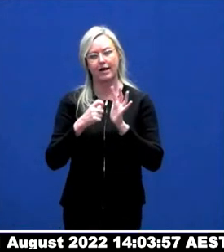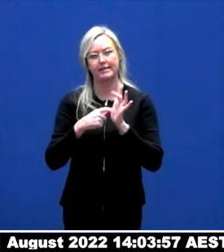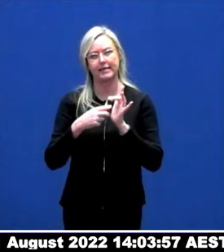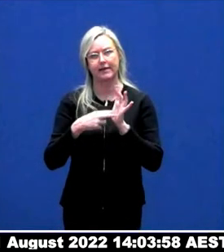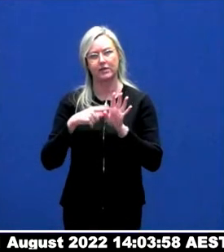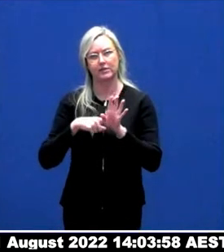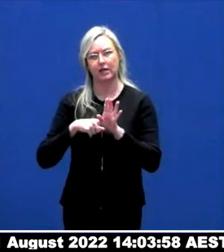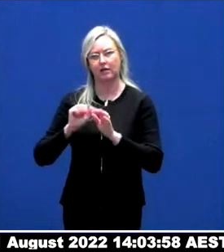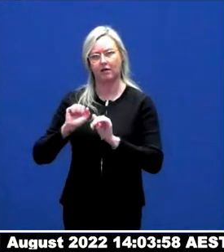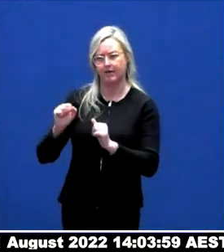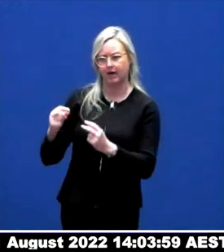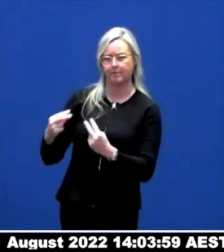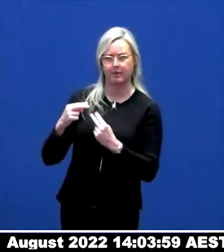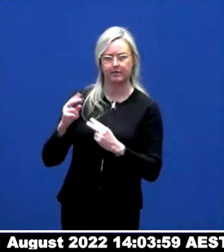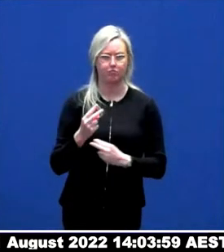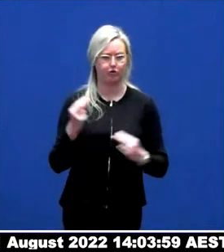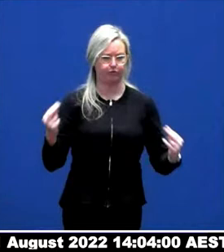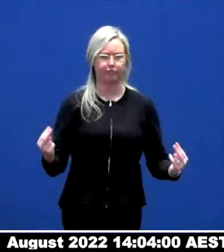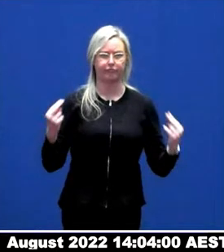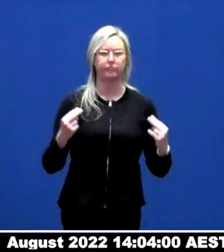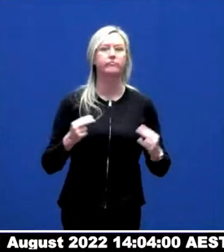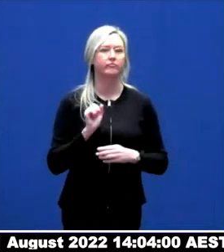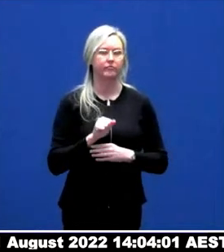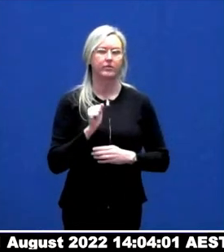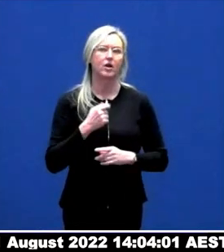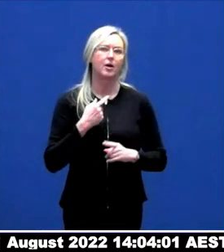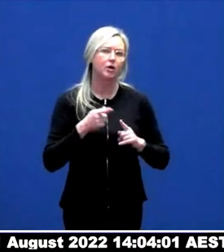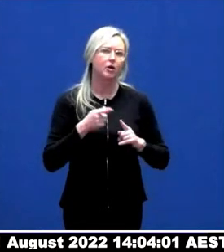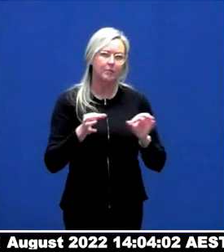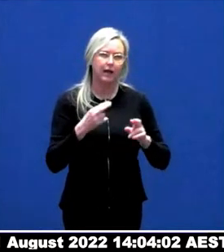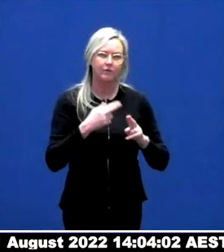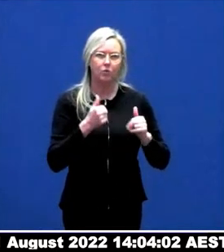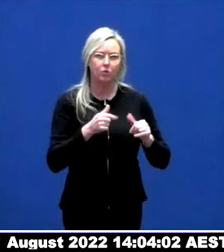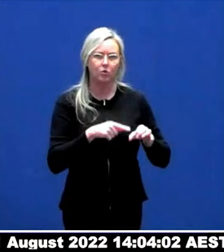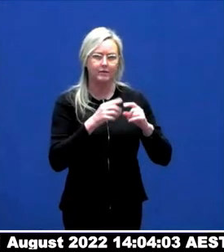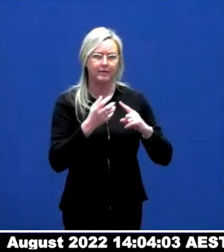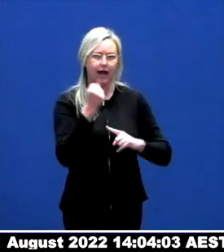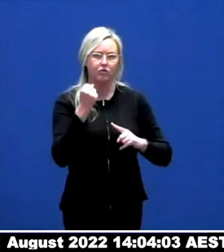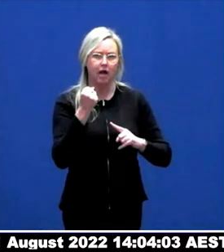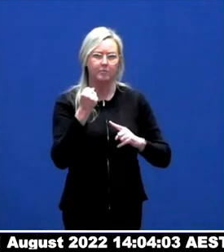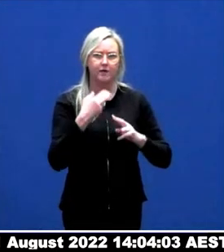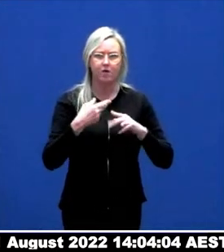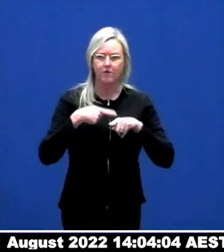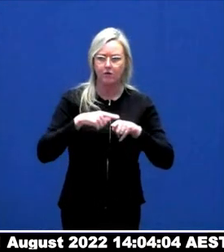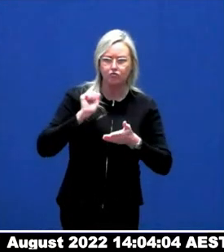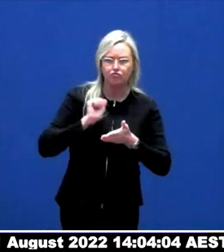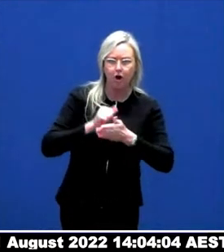And delivery of quality planning outcomes in accordance with relevant timelines and quality standards?